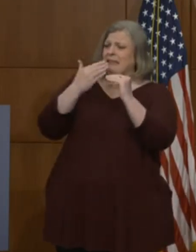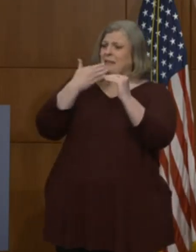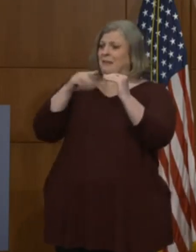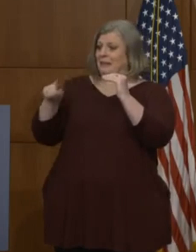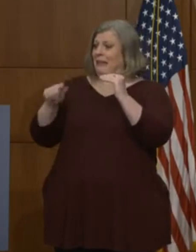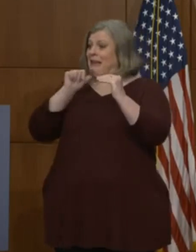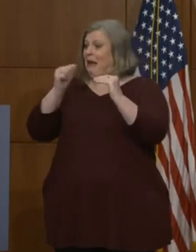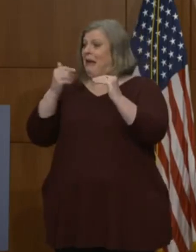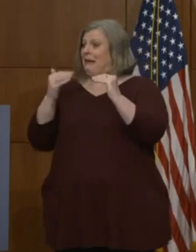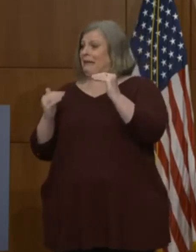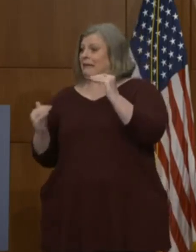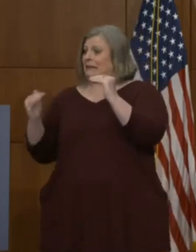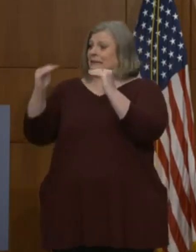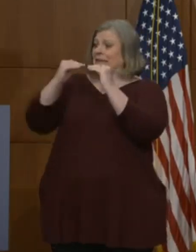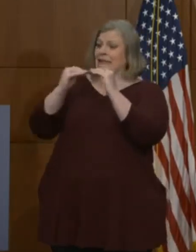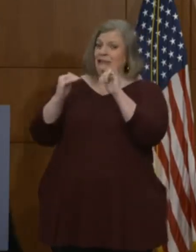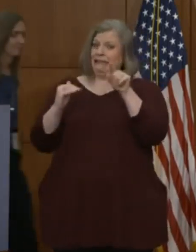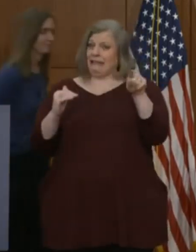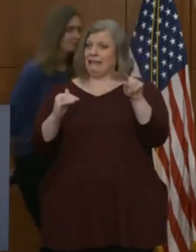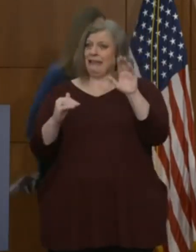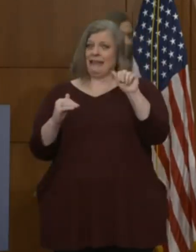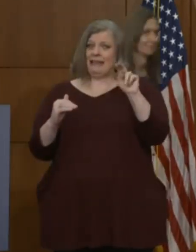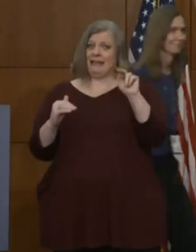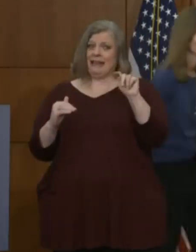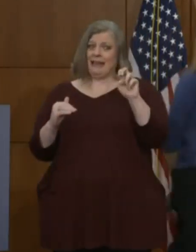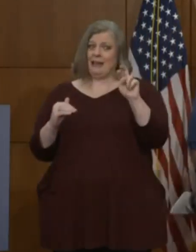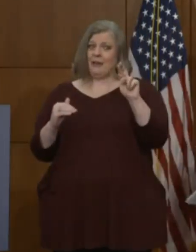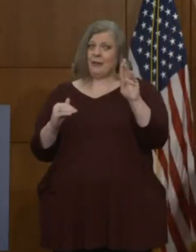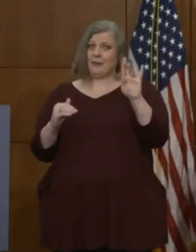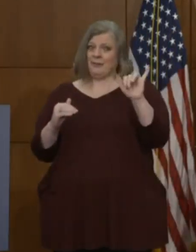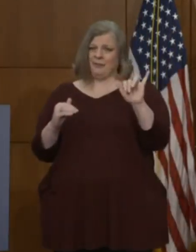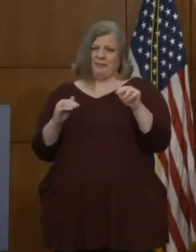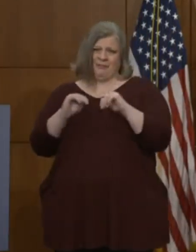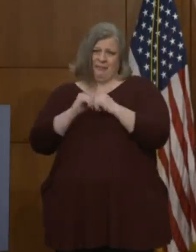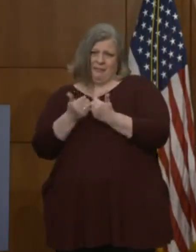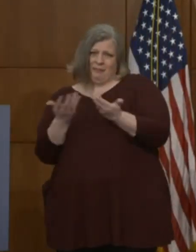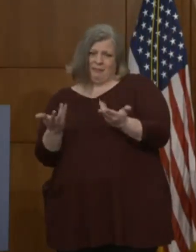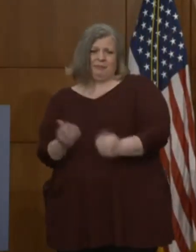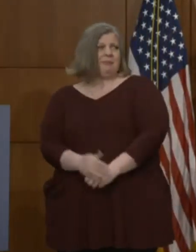AND IF IT’S OKAY I’M GOING TO LET THE DOCTOR FOR A LOT. OF LET THE DOCTOR FOR A LOT. OF ADDRESS AT DR PHIL ON. THANK